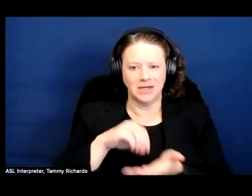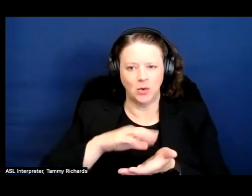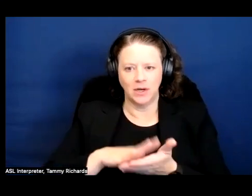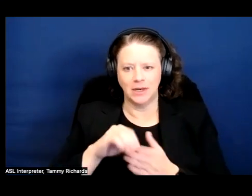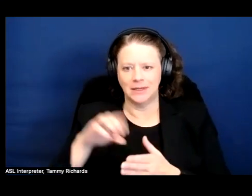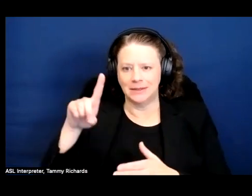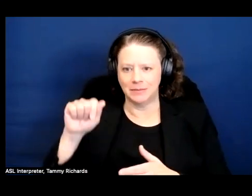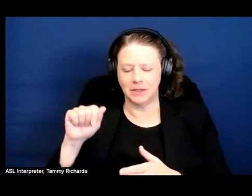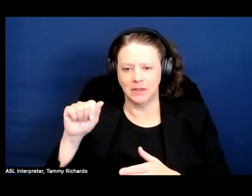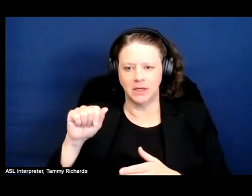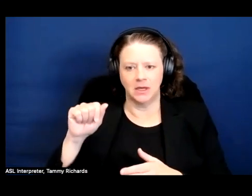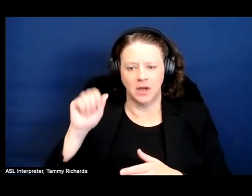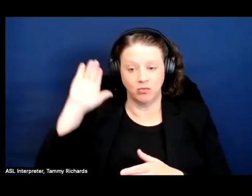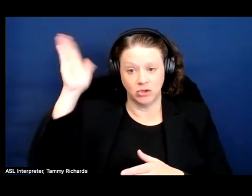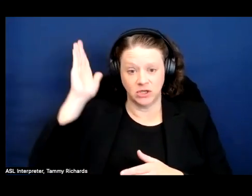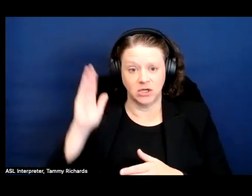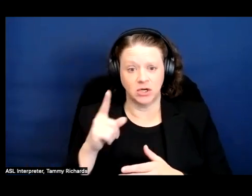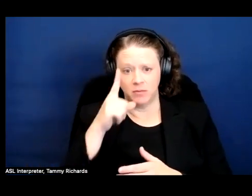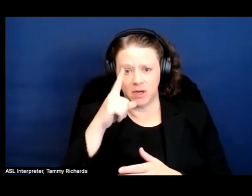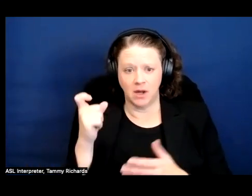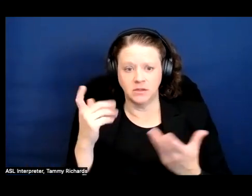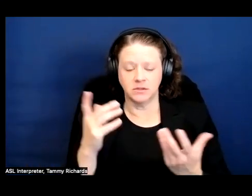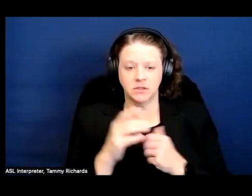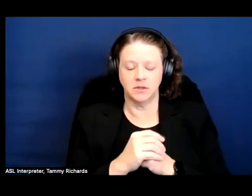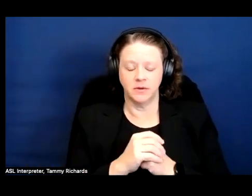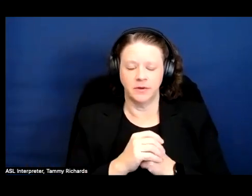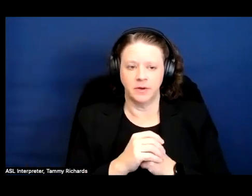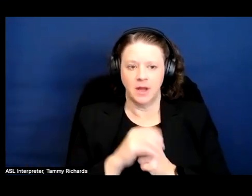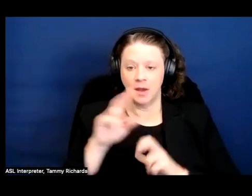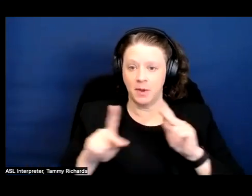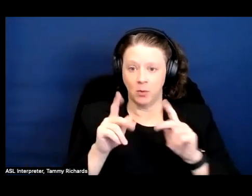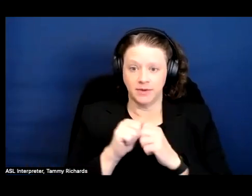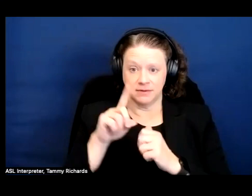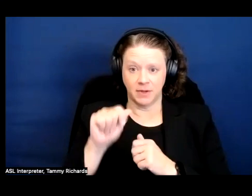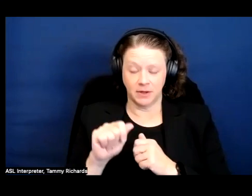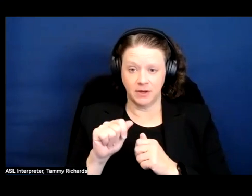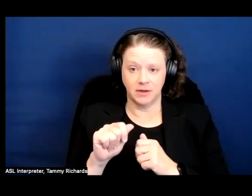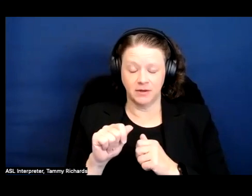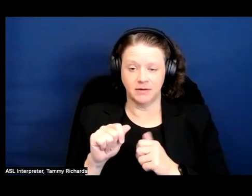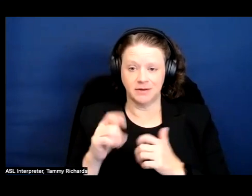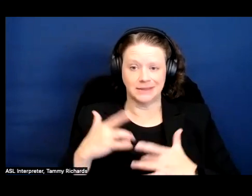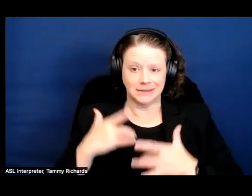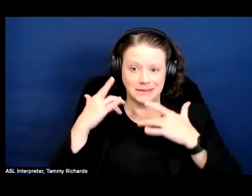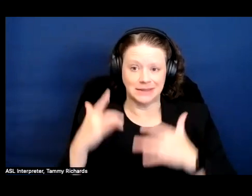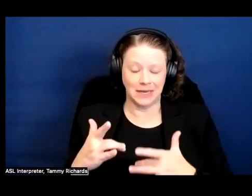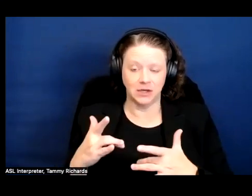for low-income households to be able to afford their rent. But like I mentioned earlier, this law is not just about Section 8,